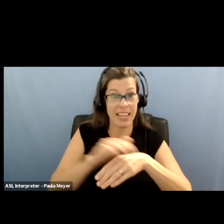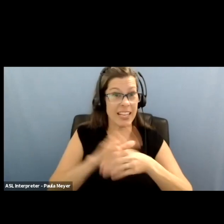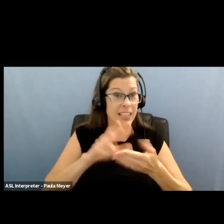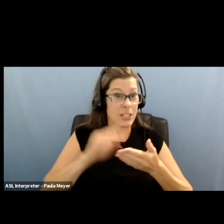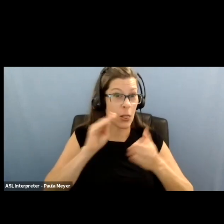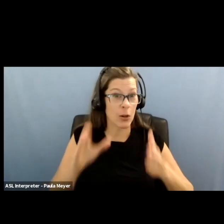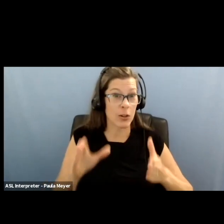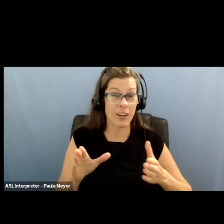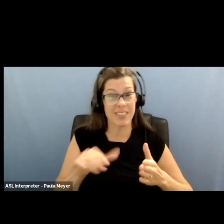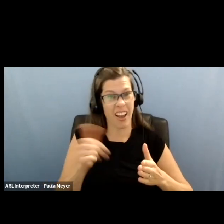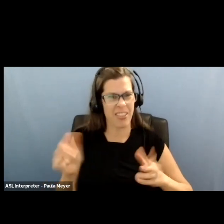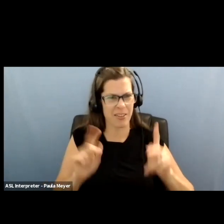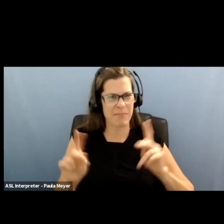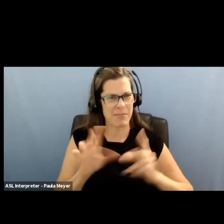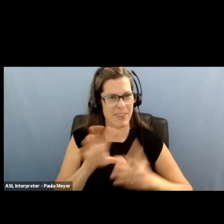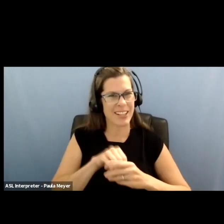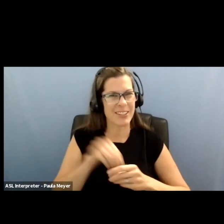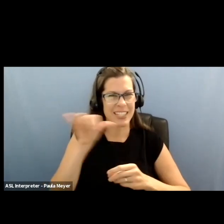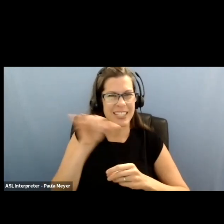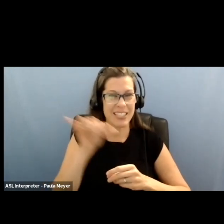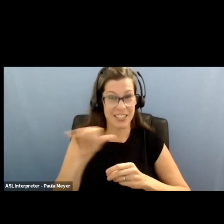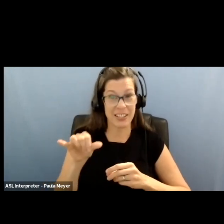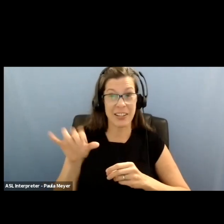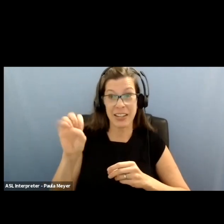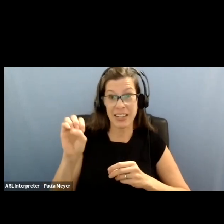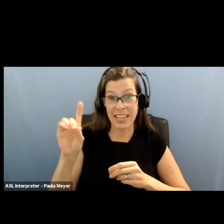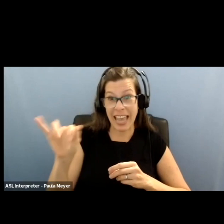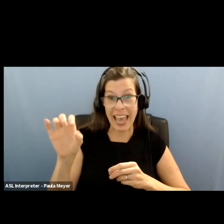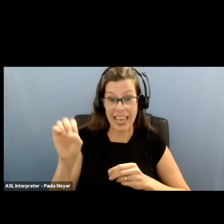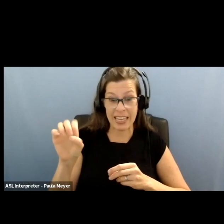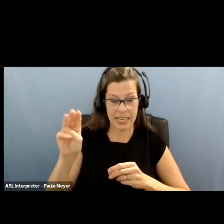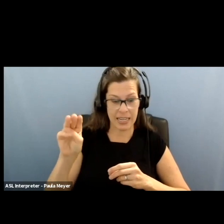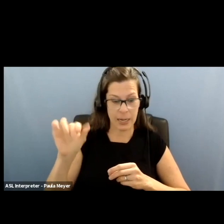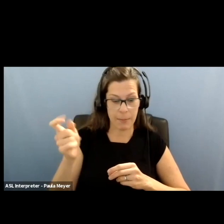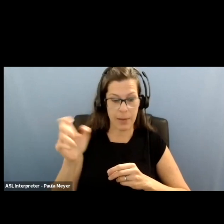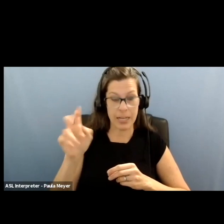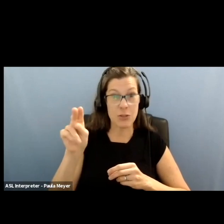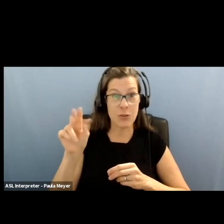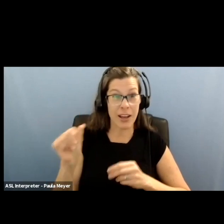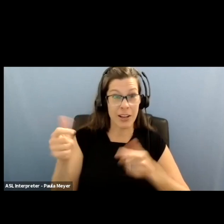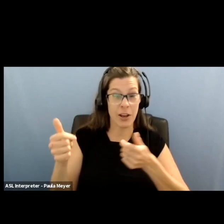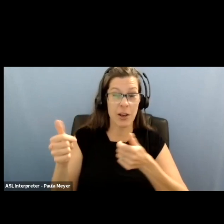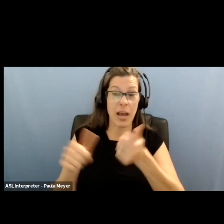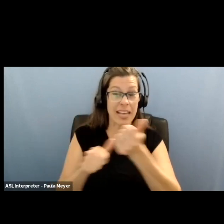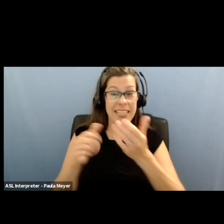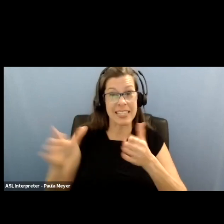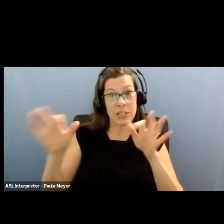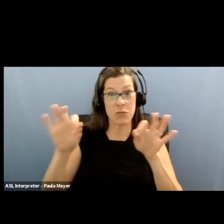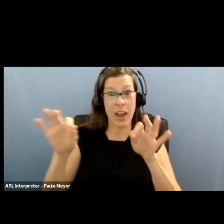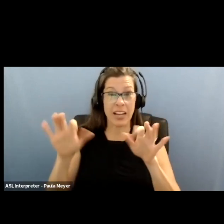And talking us through that set up in that video was Eddie Medrano. He is the Assistant Director of Production at the Chicago Humanities Festival,